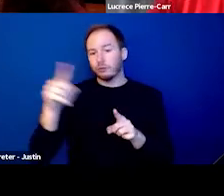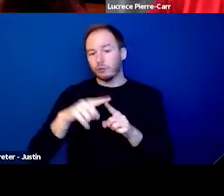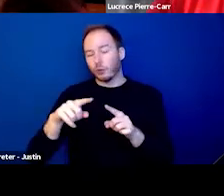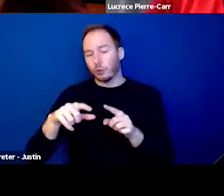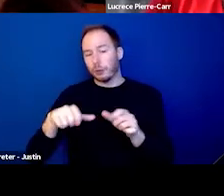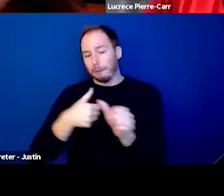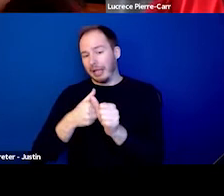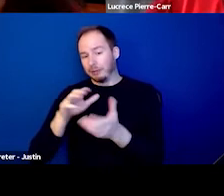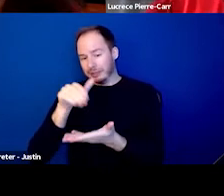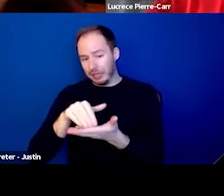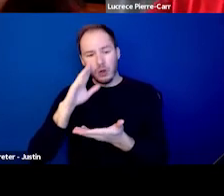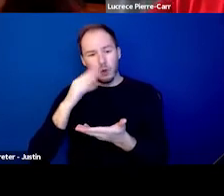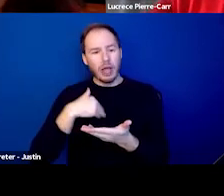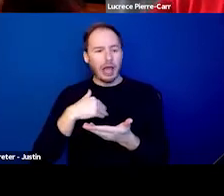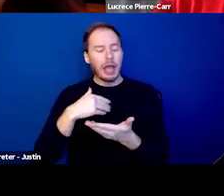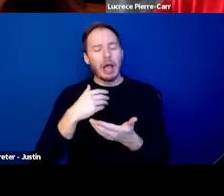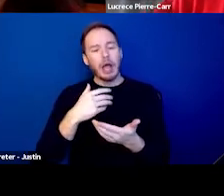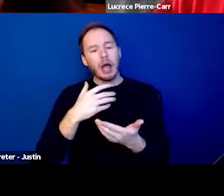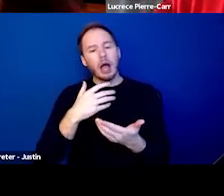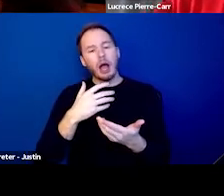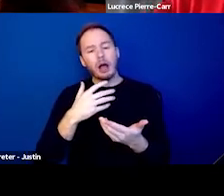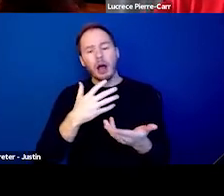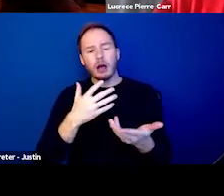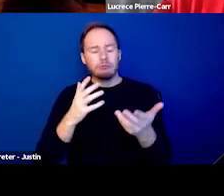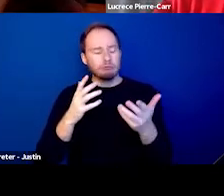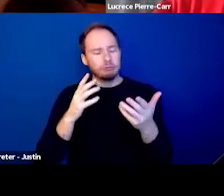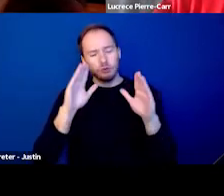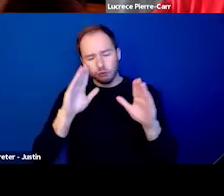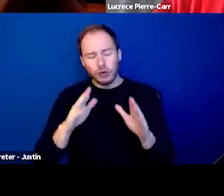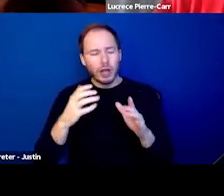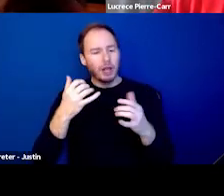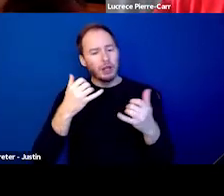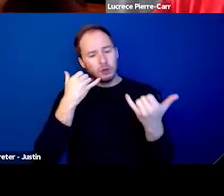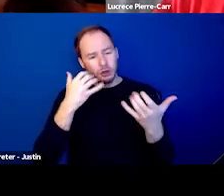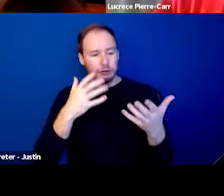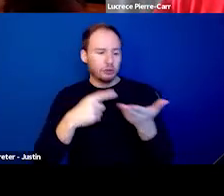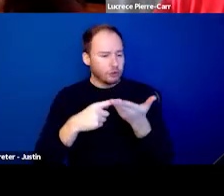they're gonna get warm, empathetic, nonjudgmental care, the way any Lifeline caller should get.